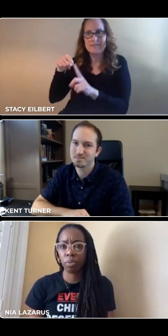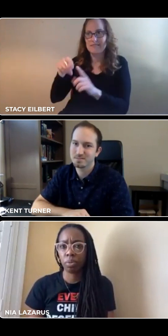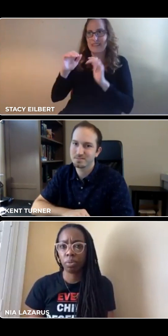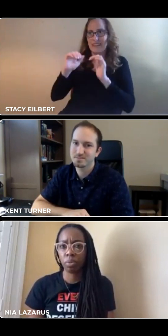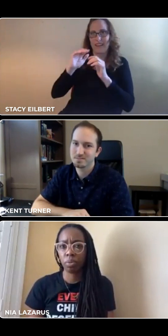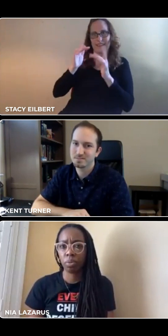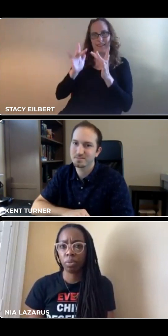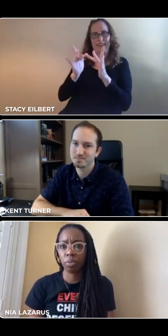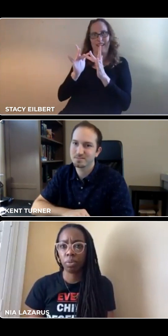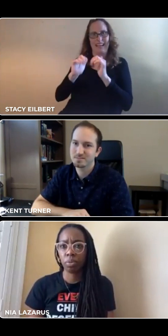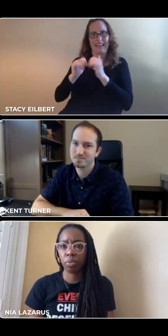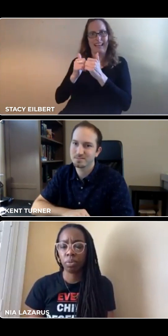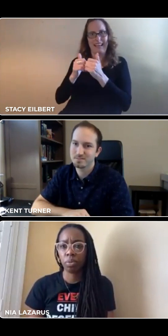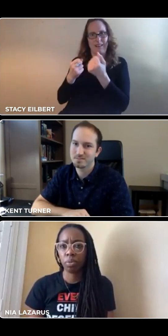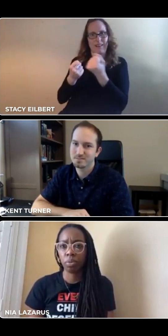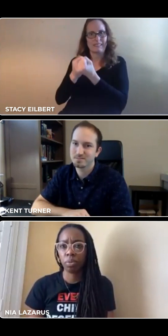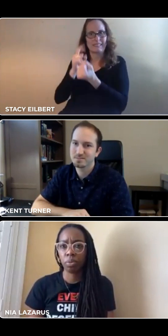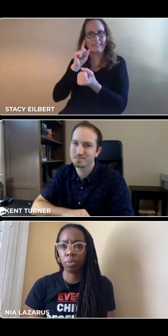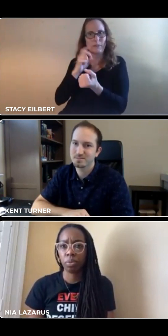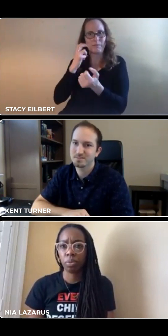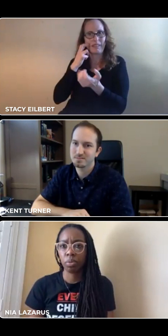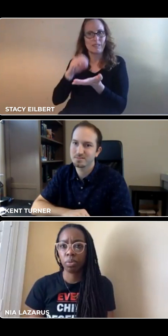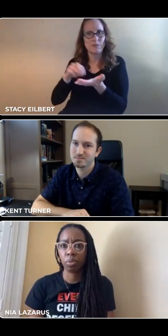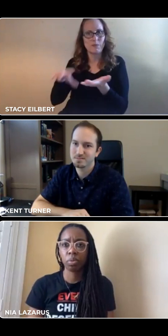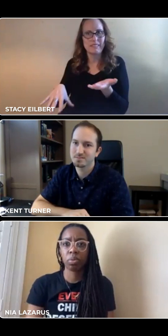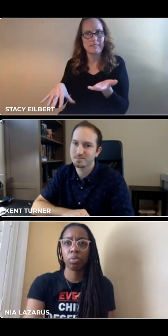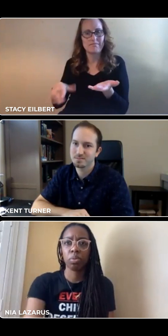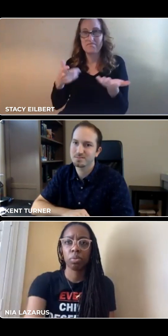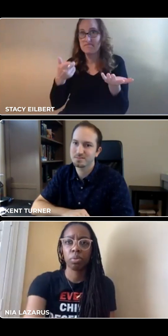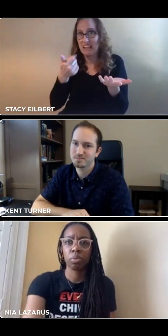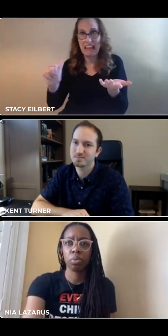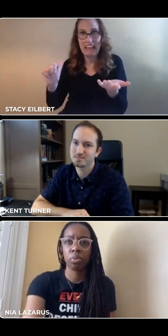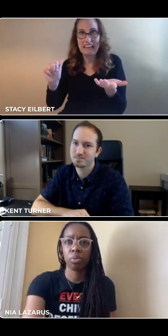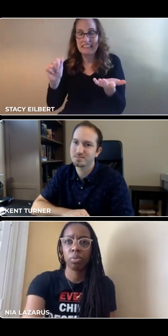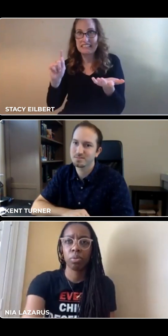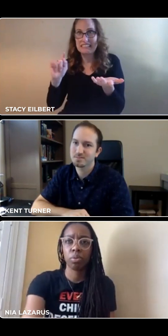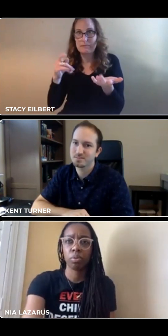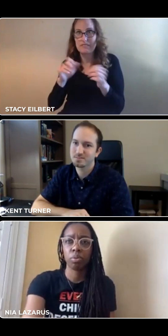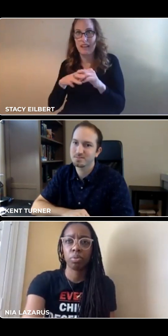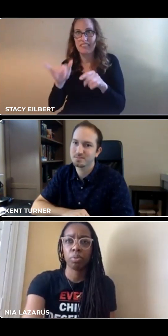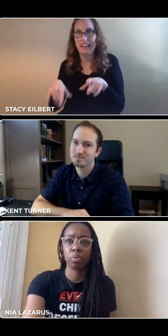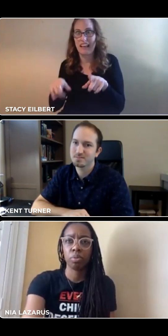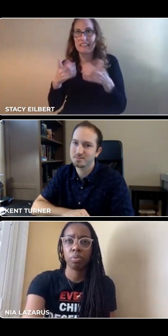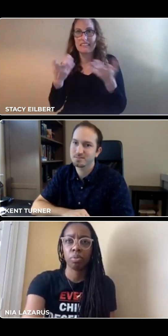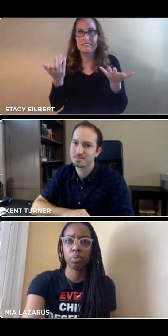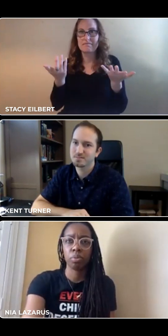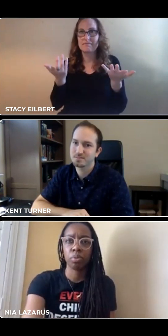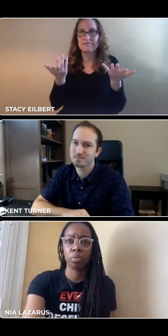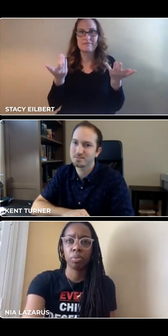accommodations for deaf/blind students online. How do you support deaf/blind students from